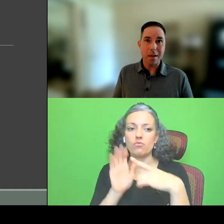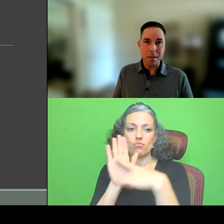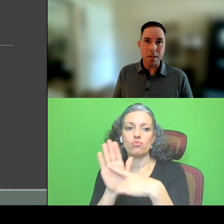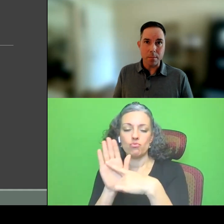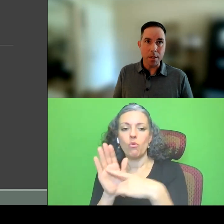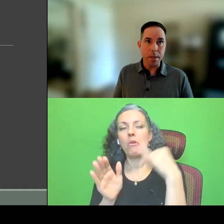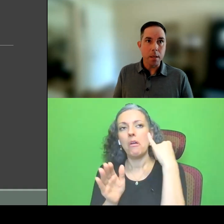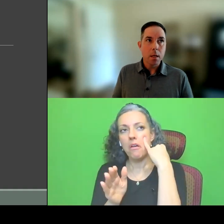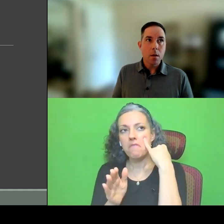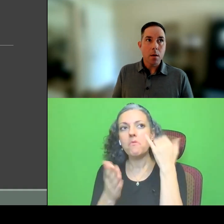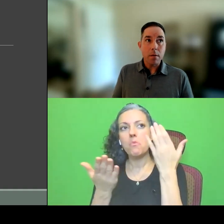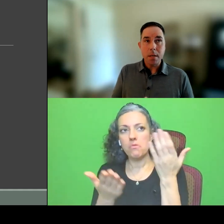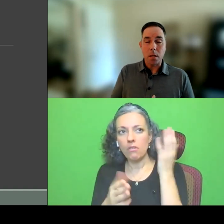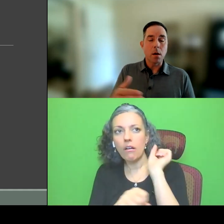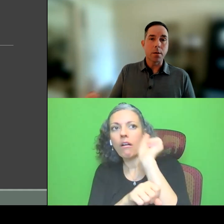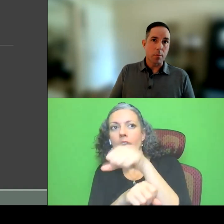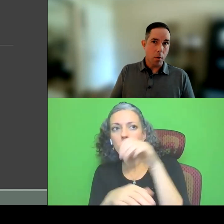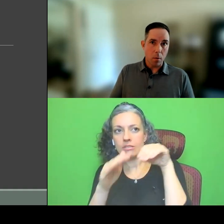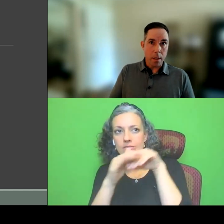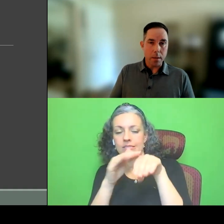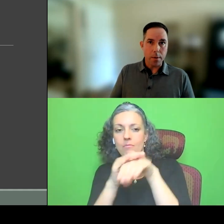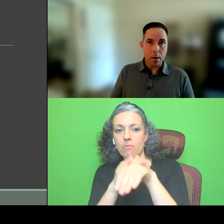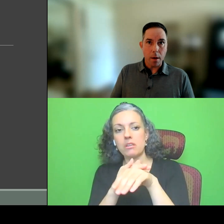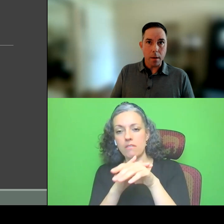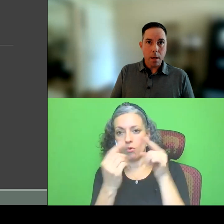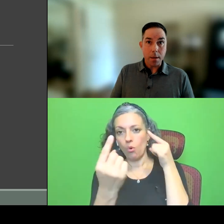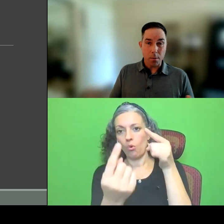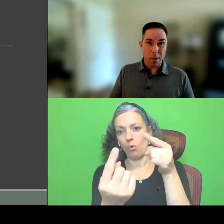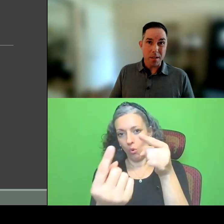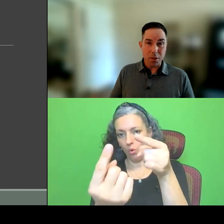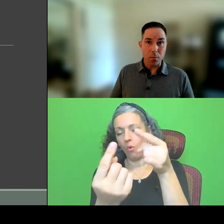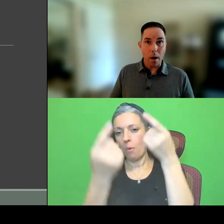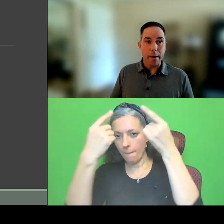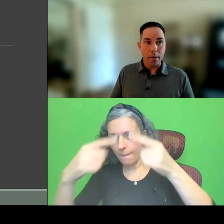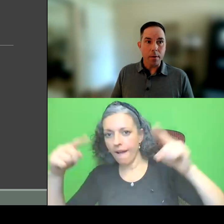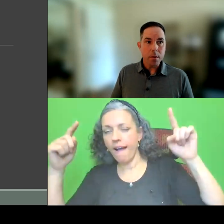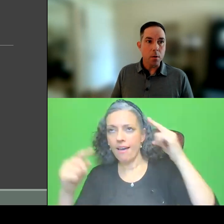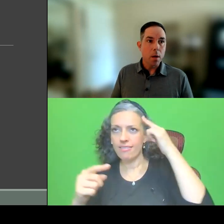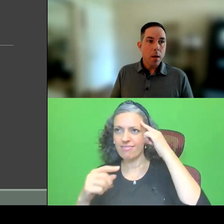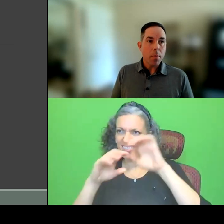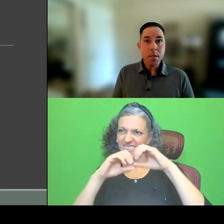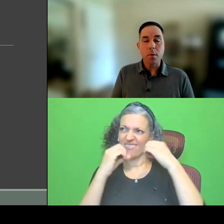tackle accessibility even as a long-term goal, we need to think about it as an organization-wide effort.